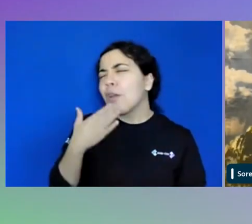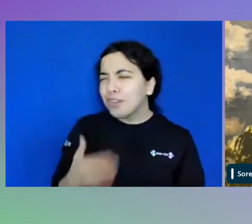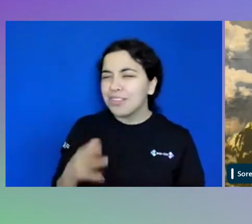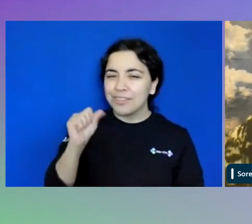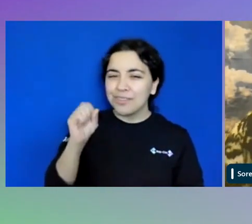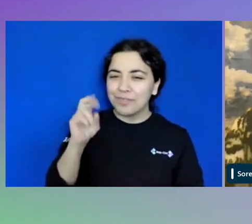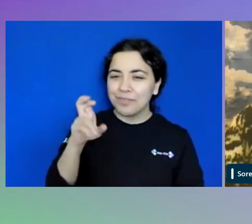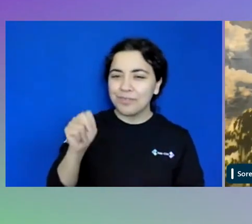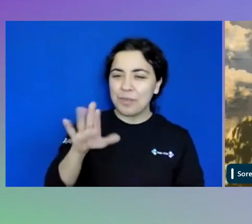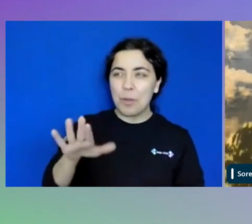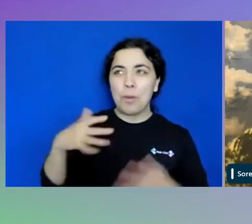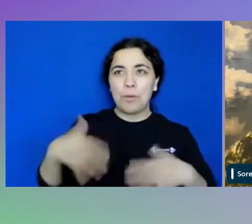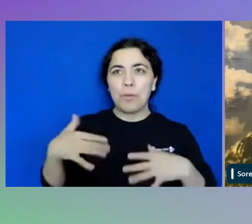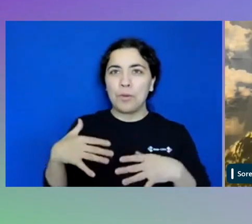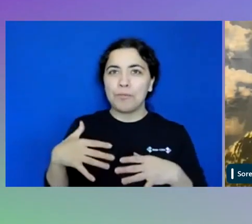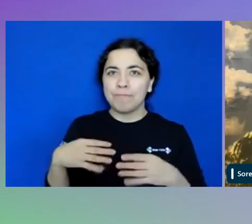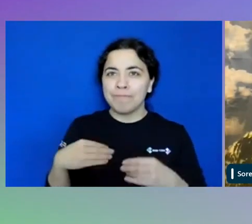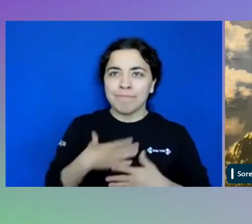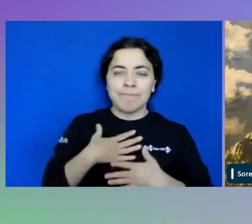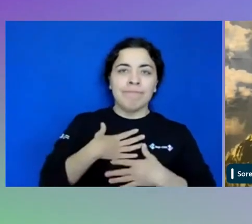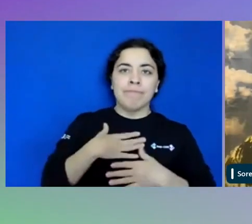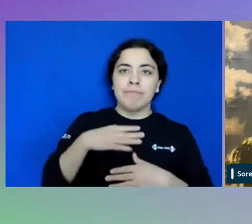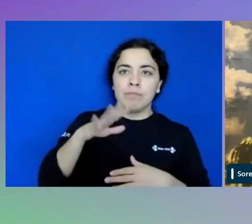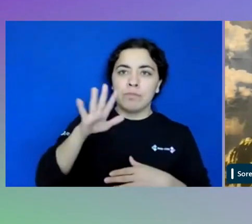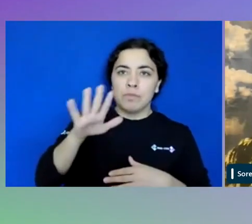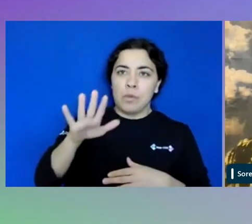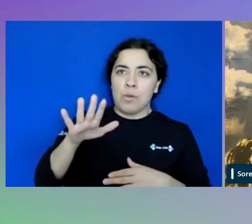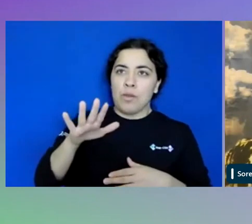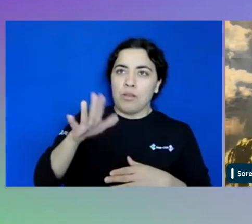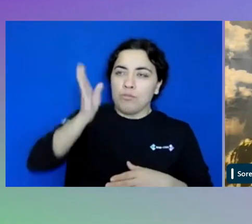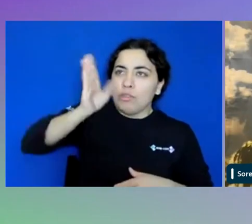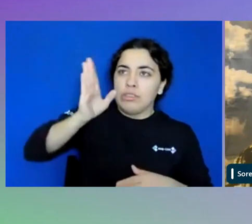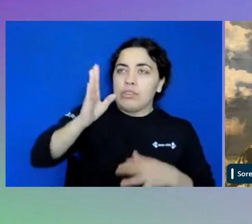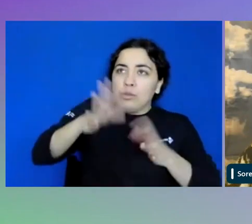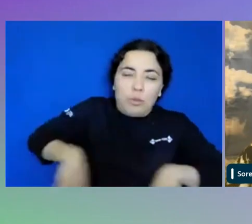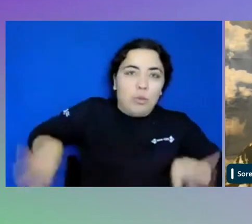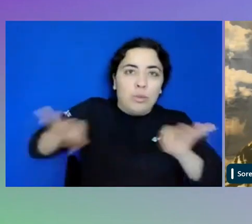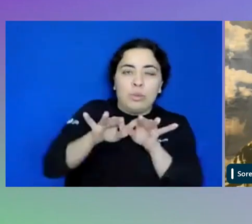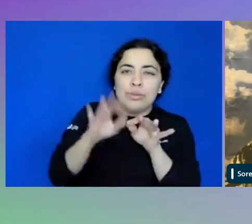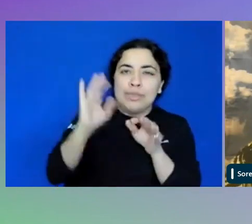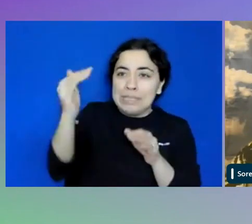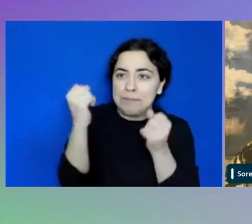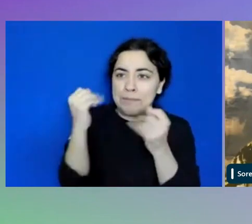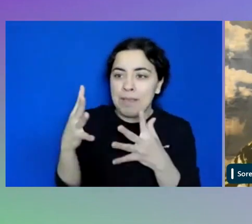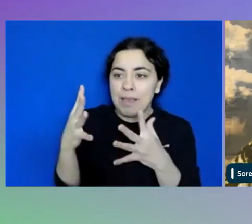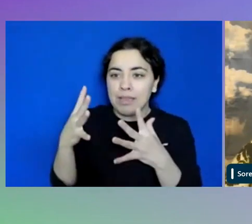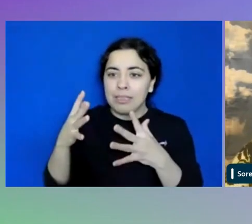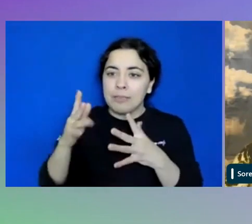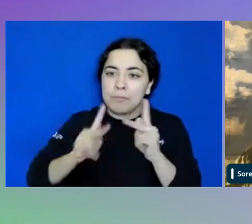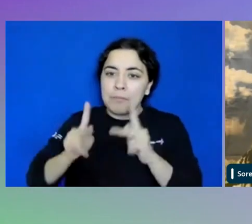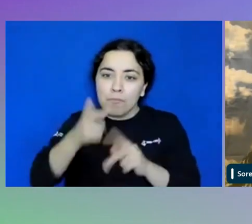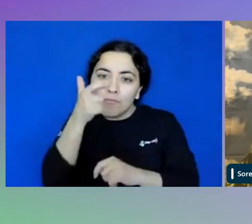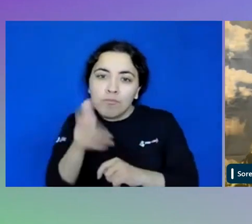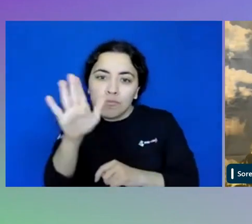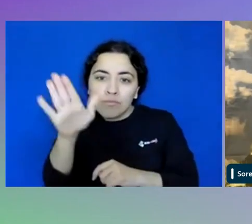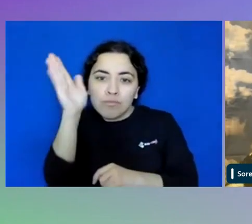presentation. It sounds like a lot of the participants, uh, in